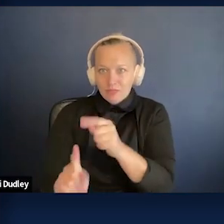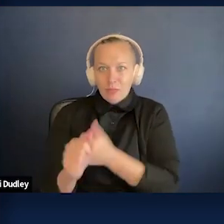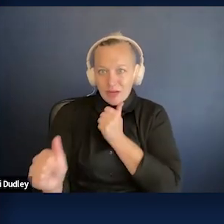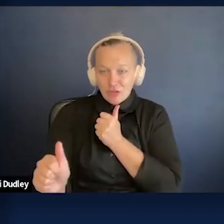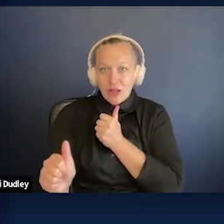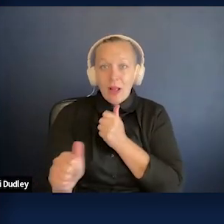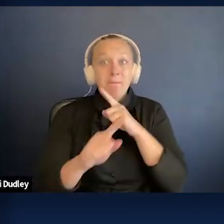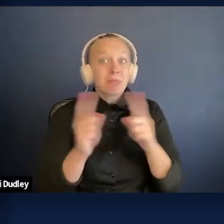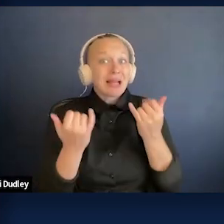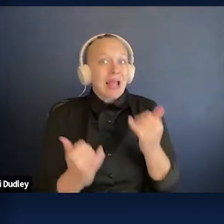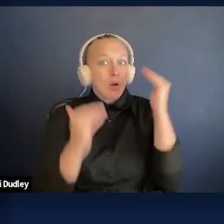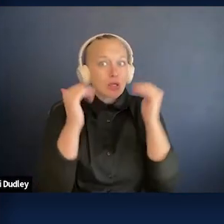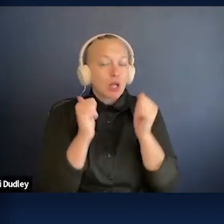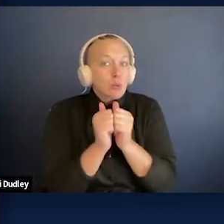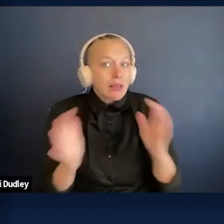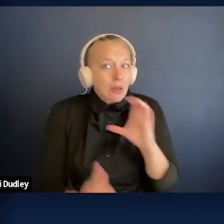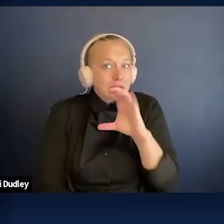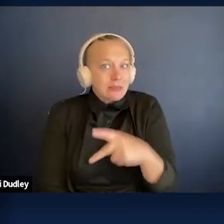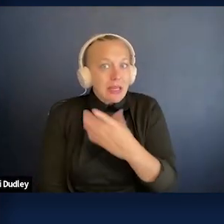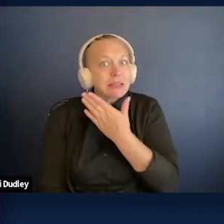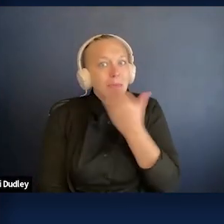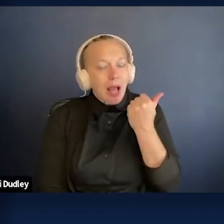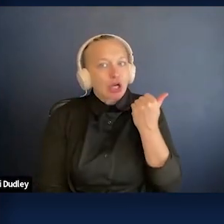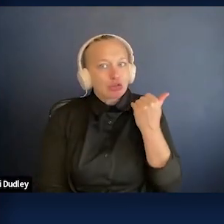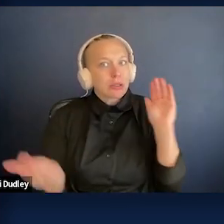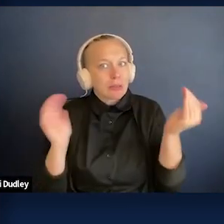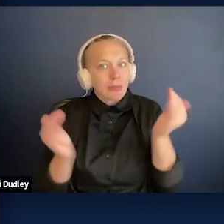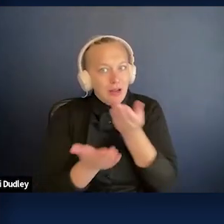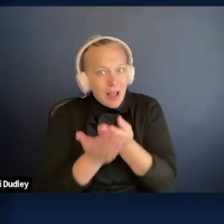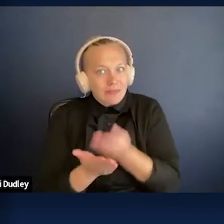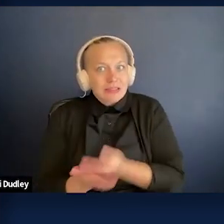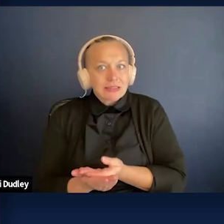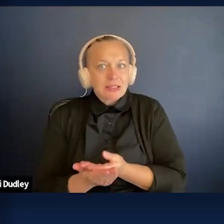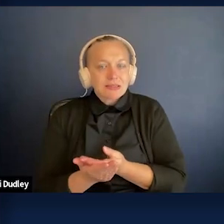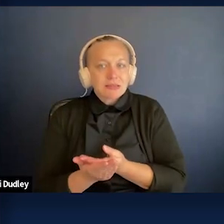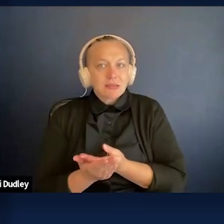may better position the evidence to determine if a greater emphasis on CP and younger age.